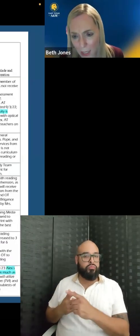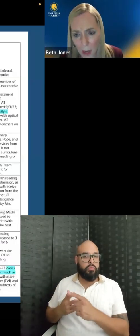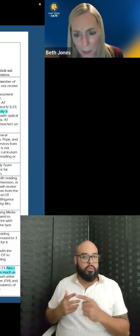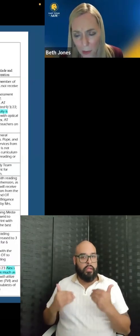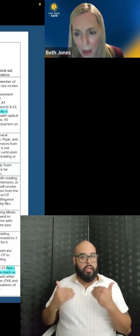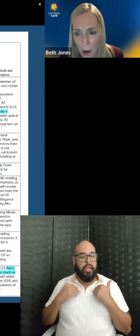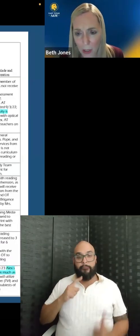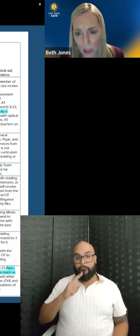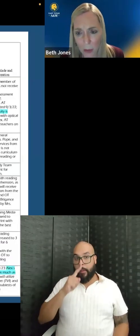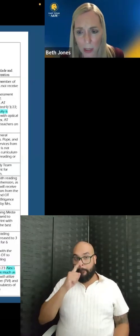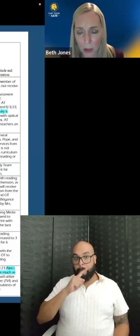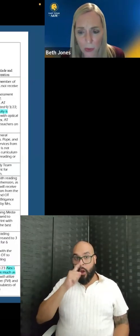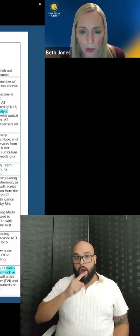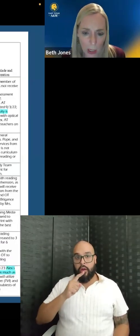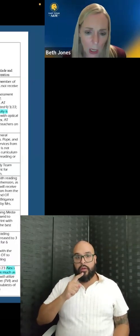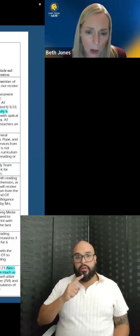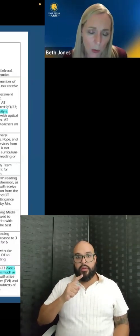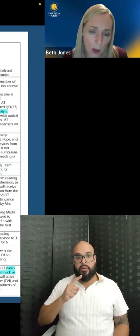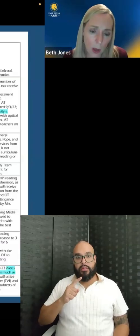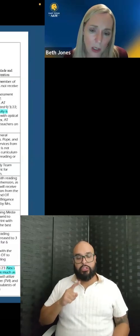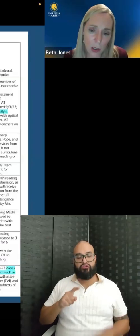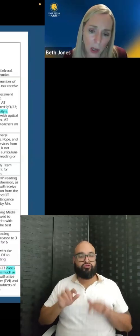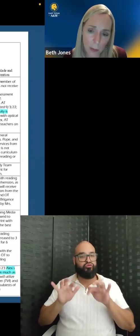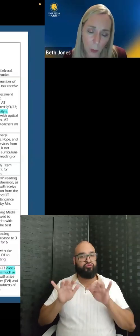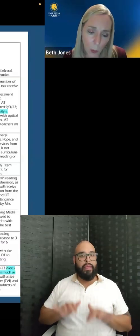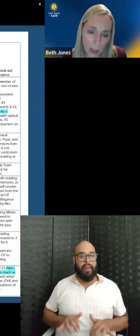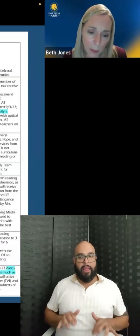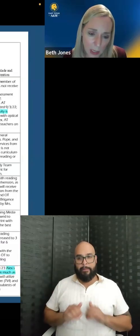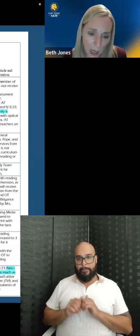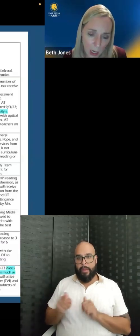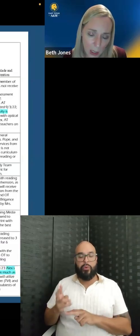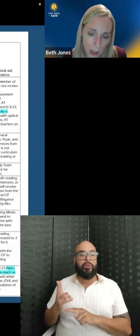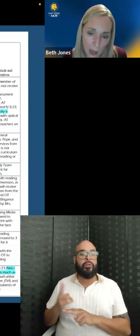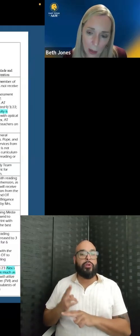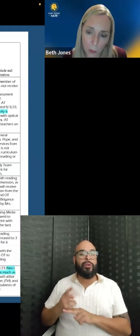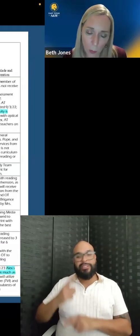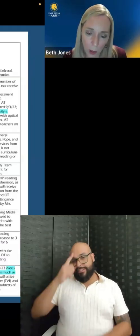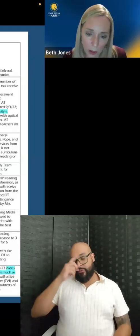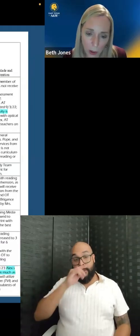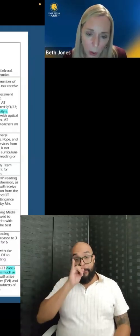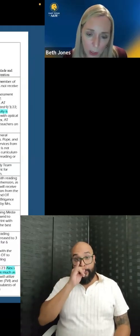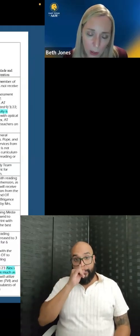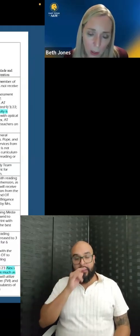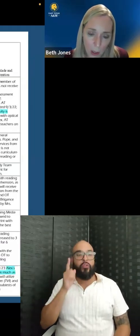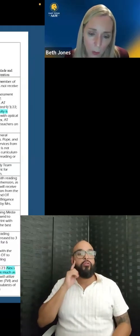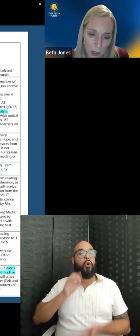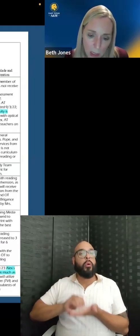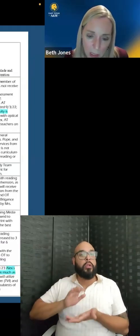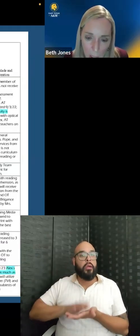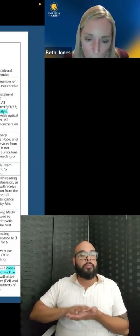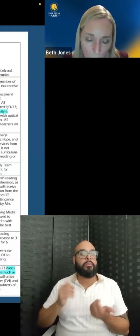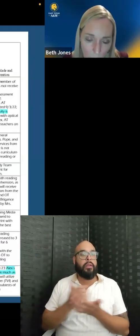write up of how this could be used for a kiddo to document what's been done and where they're going with this kiddo.